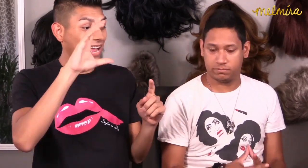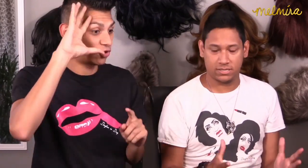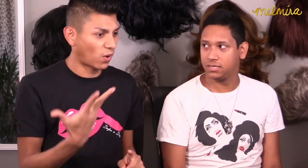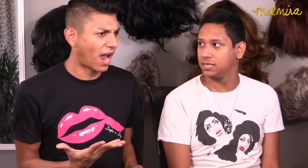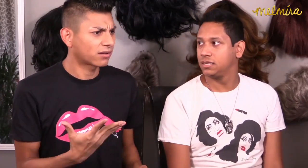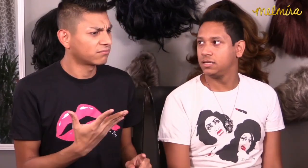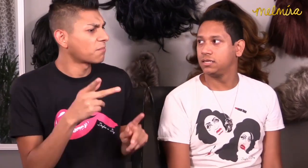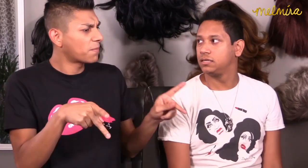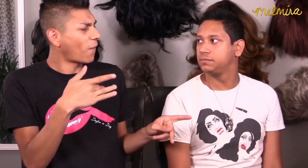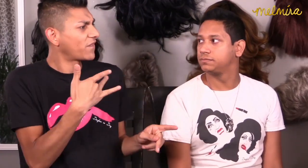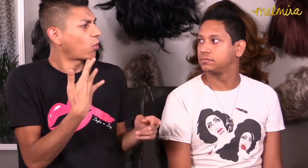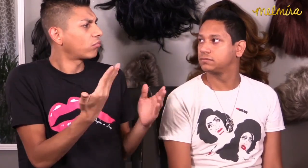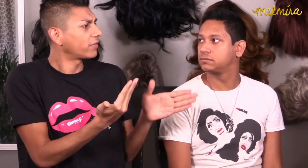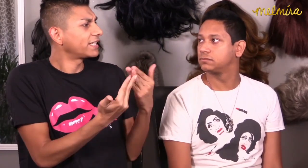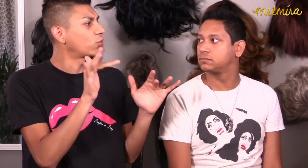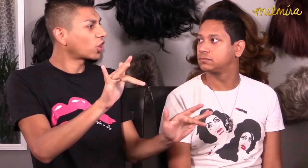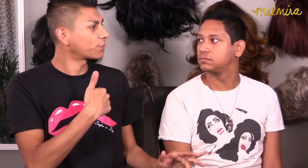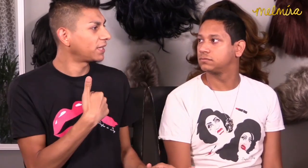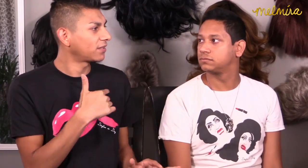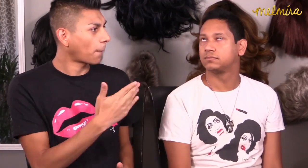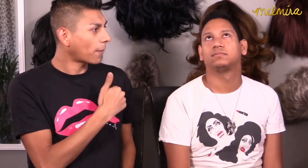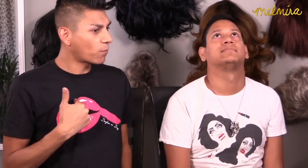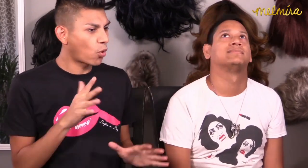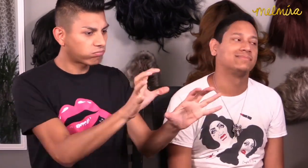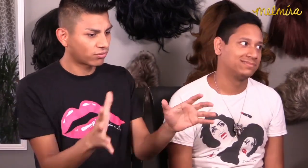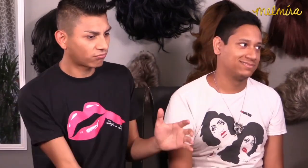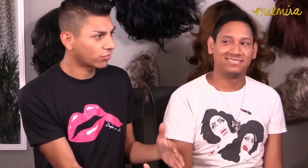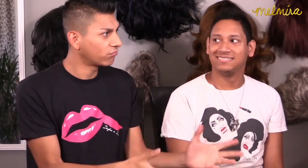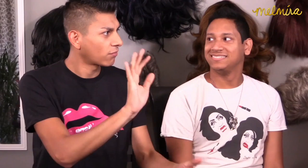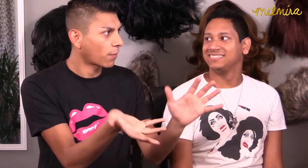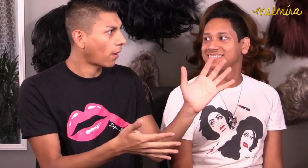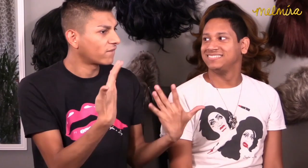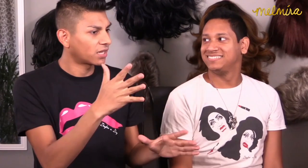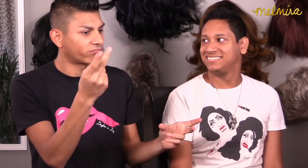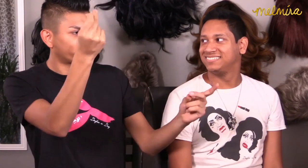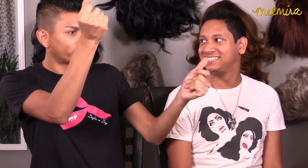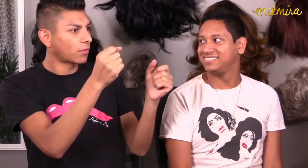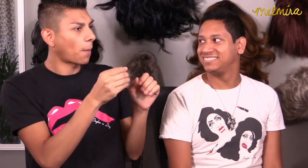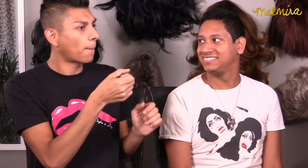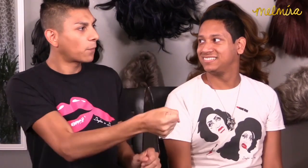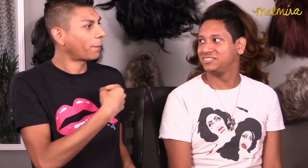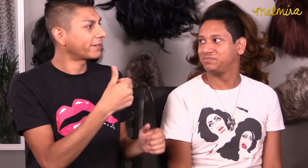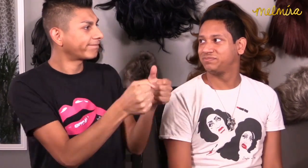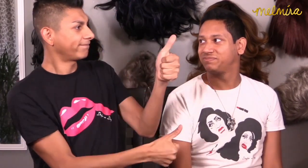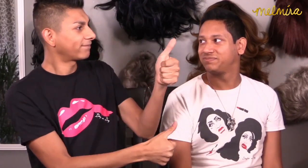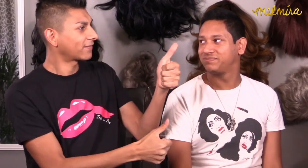In drag, people felt it was easy to touch me, my boobs and butt, all over, and would act above me, but when we come out of